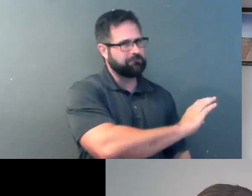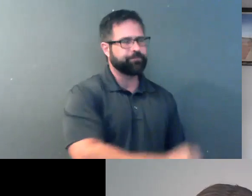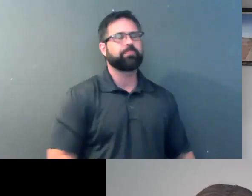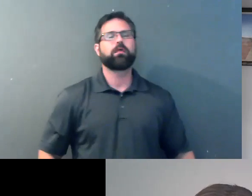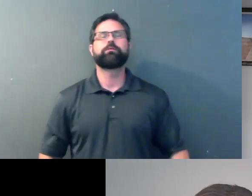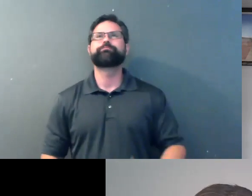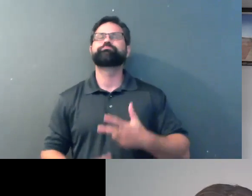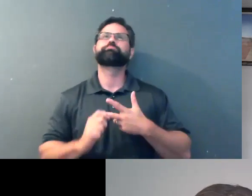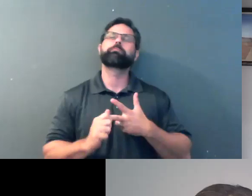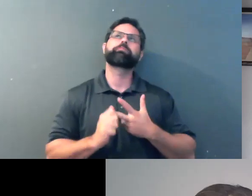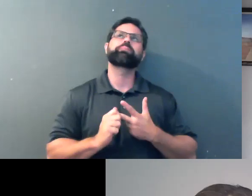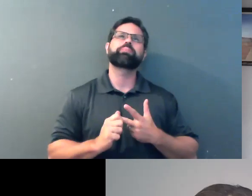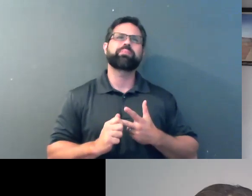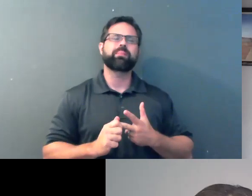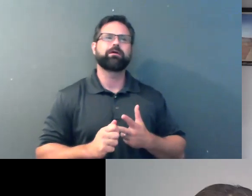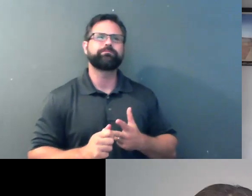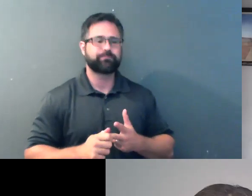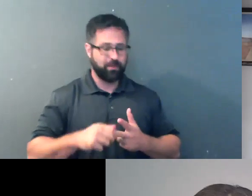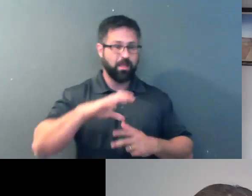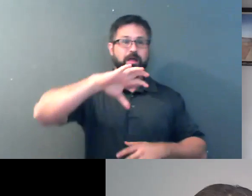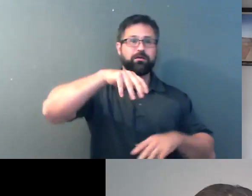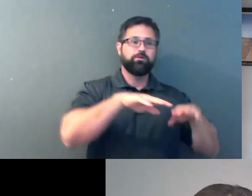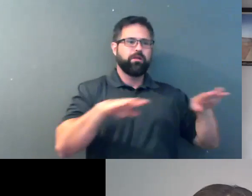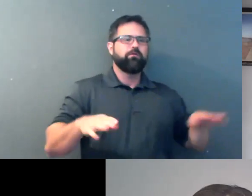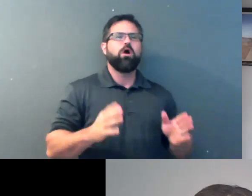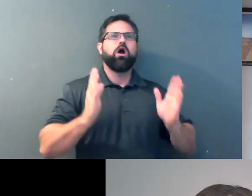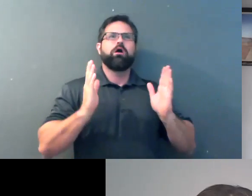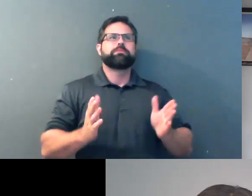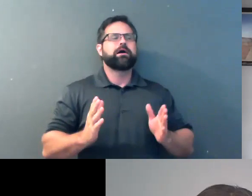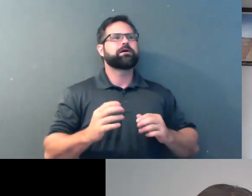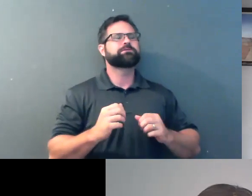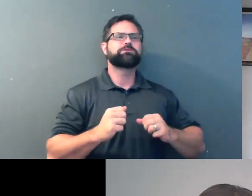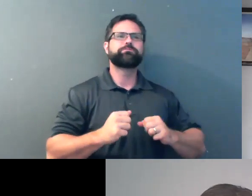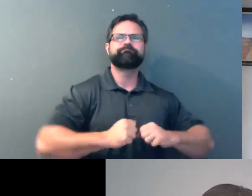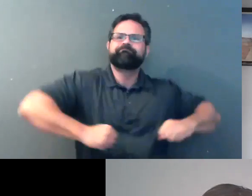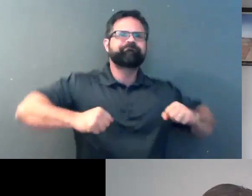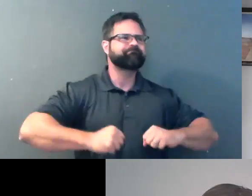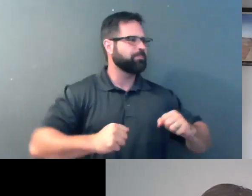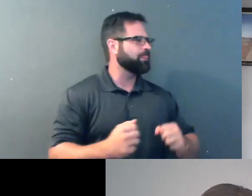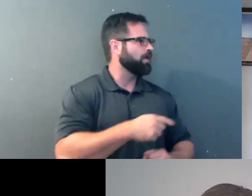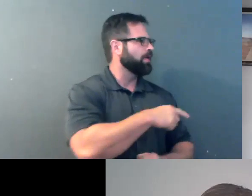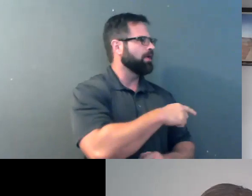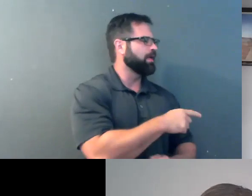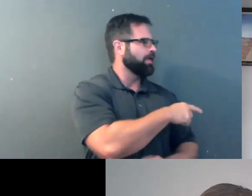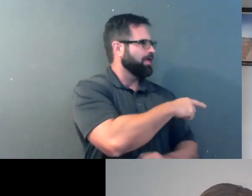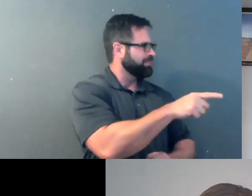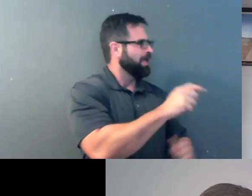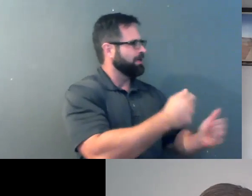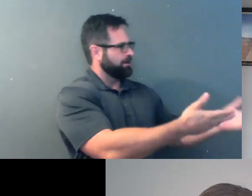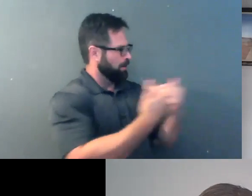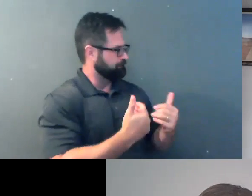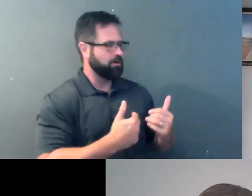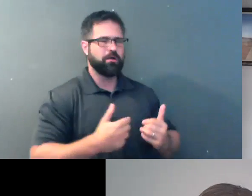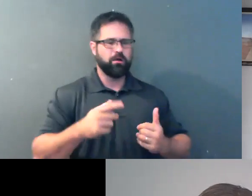actors and opd's at the country level to to engage to understand each other's mandate to fight find